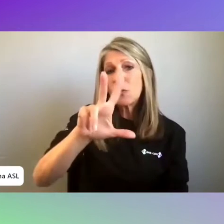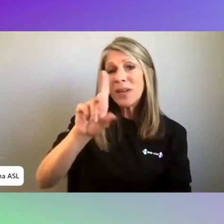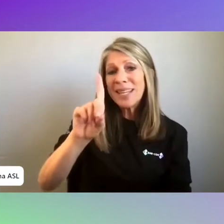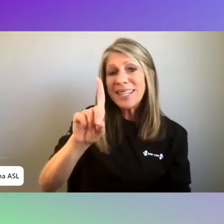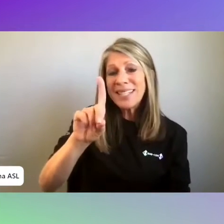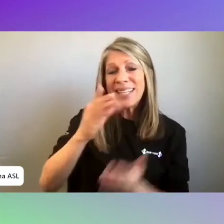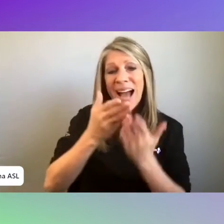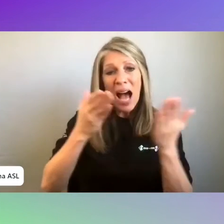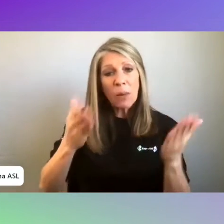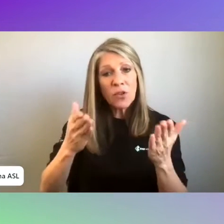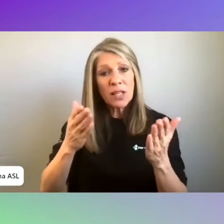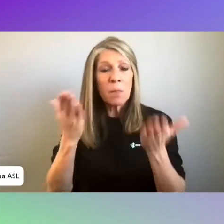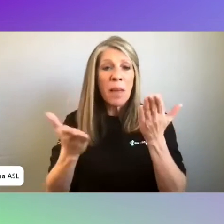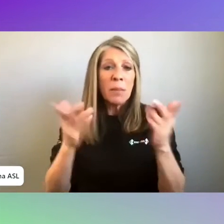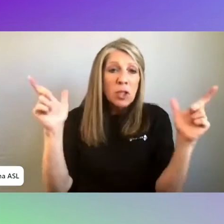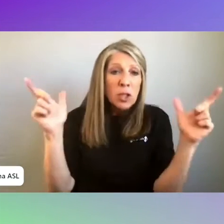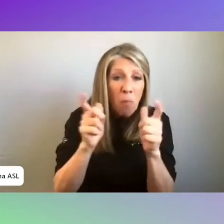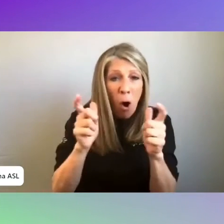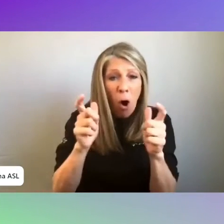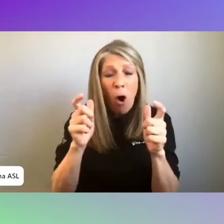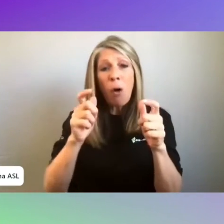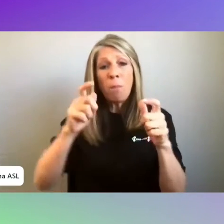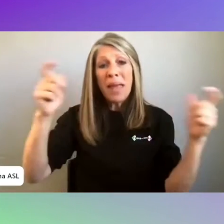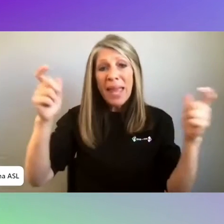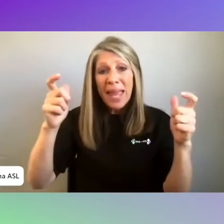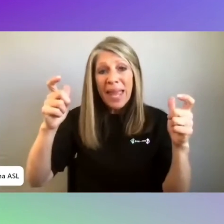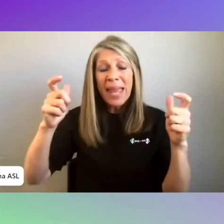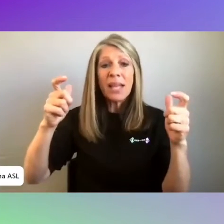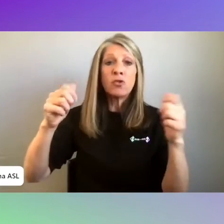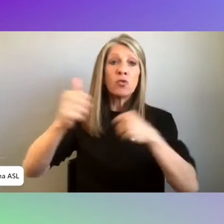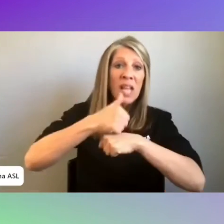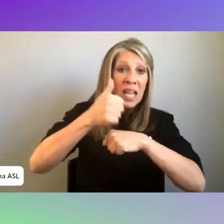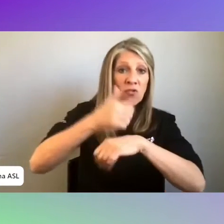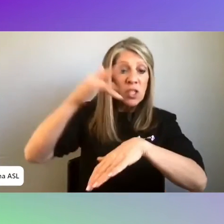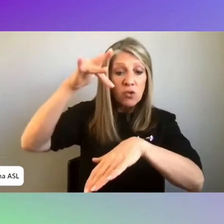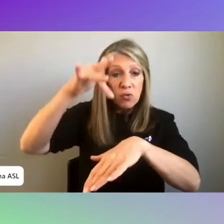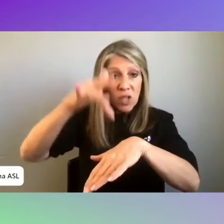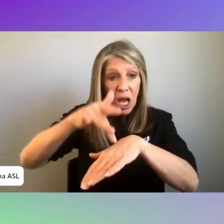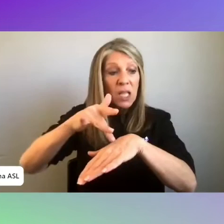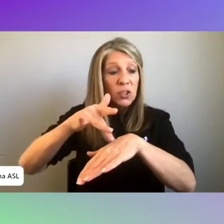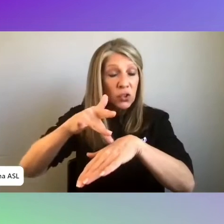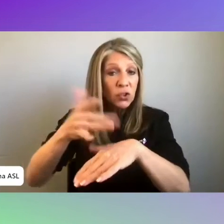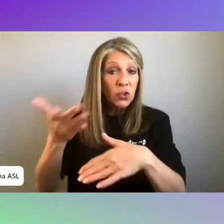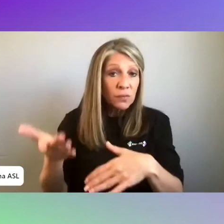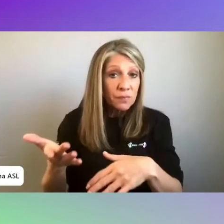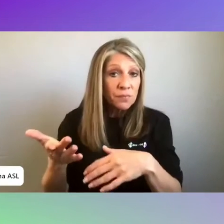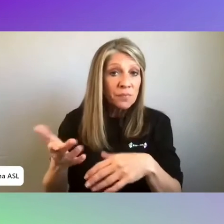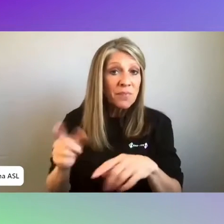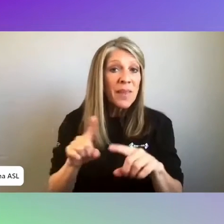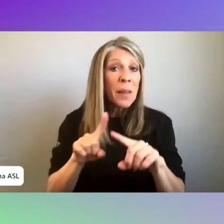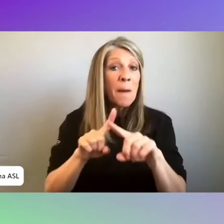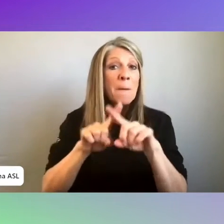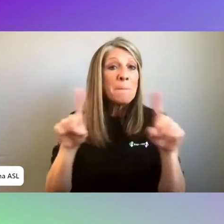of variation in height if we want, or to represent 3D objects that might be too large or too small distant or